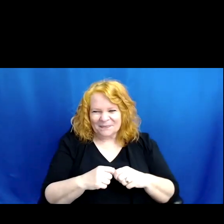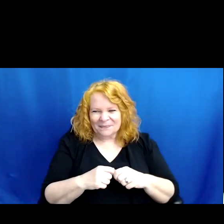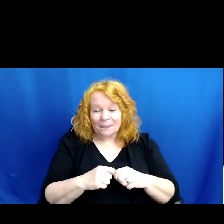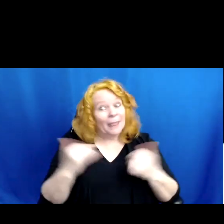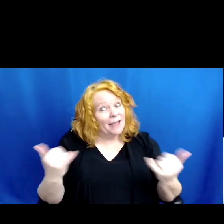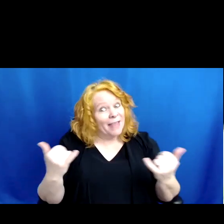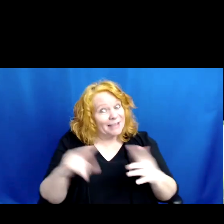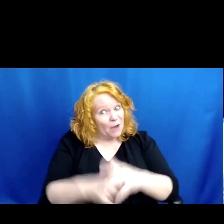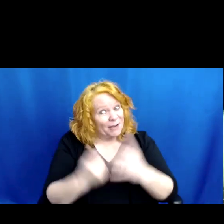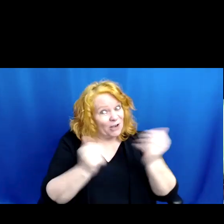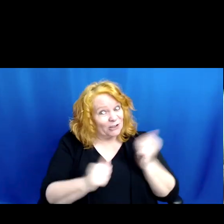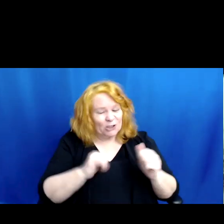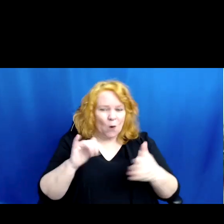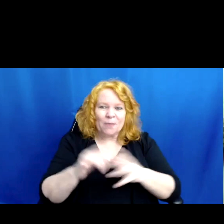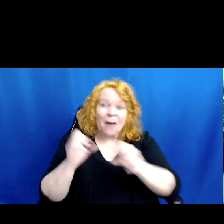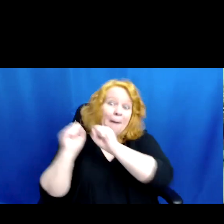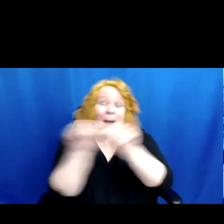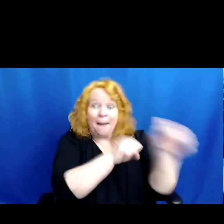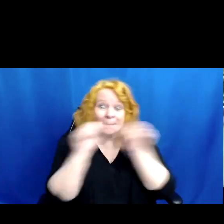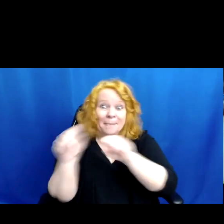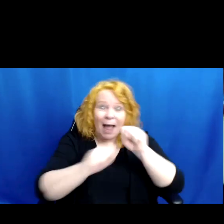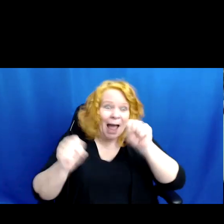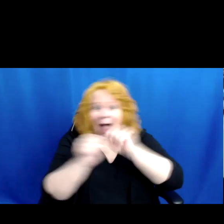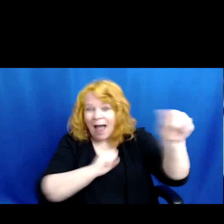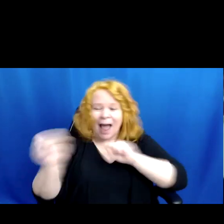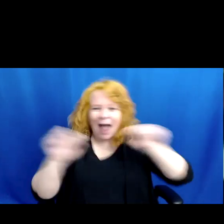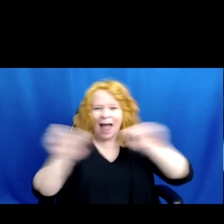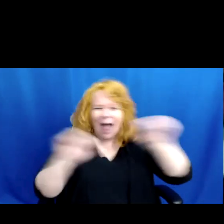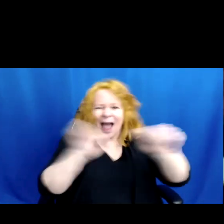I often start the show with my big pom poms.